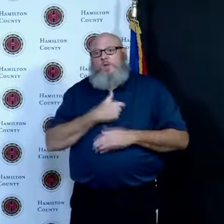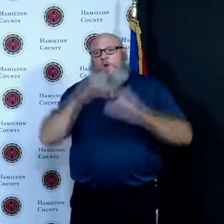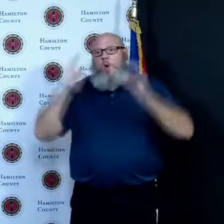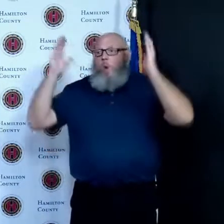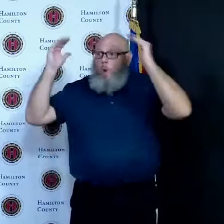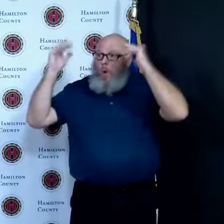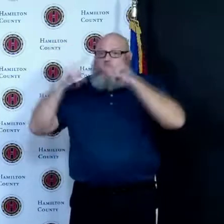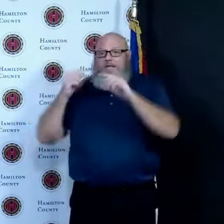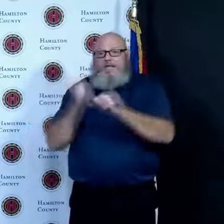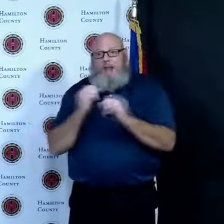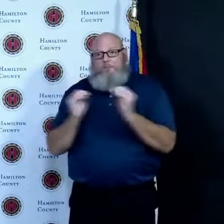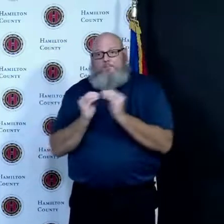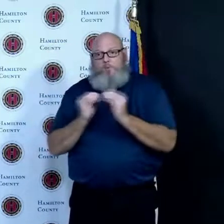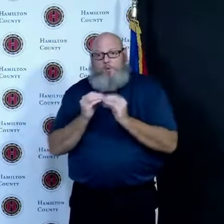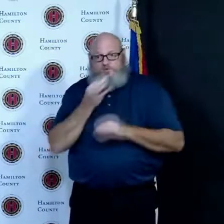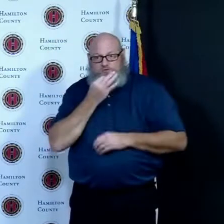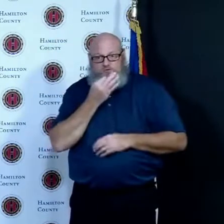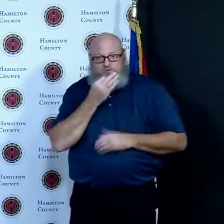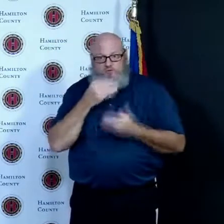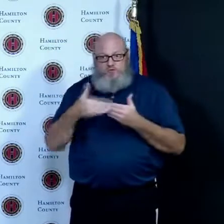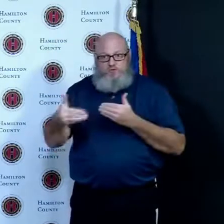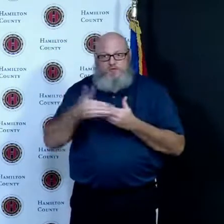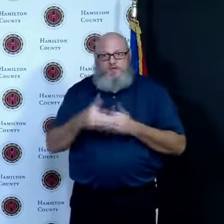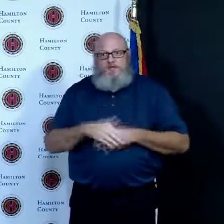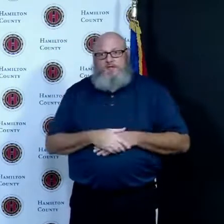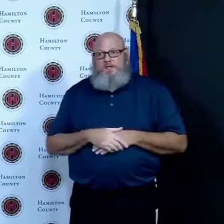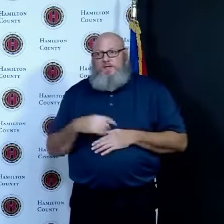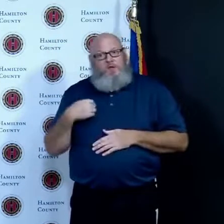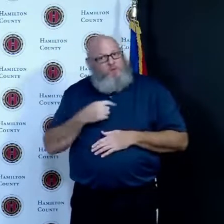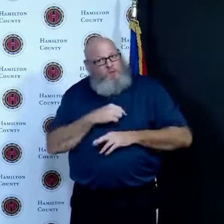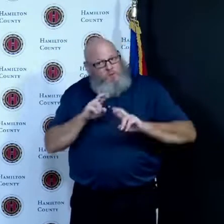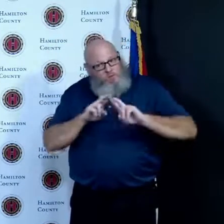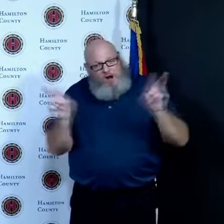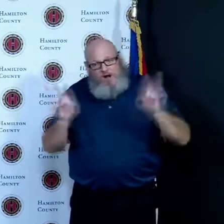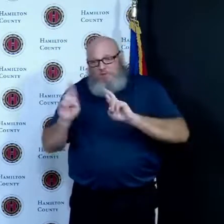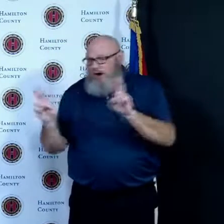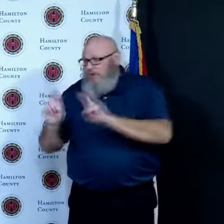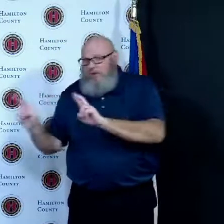and so we're ramping up on in all sectors to address the need so more